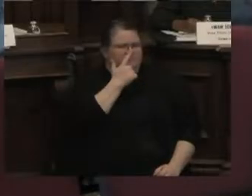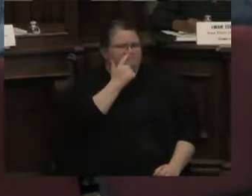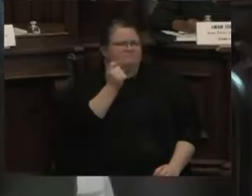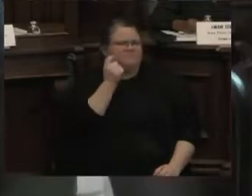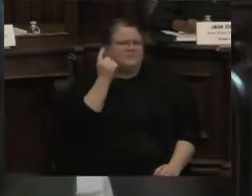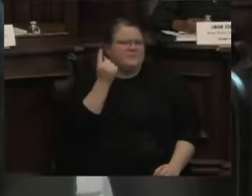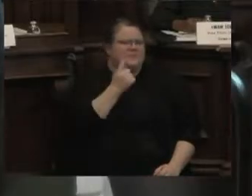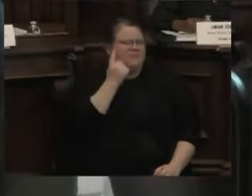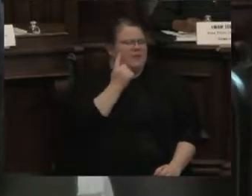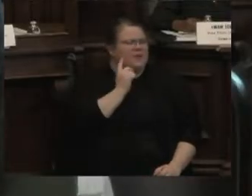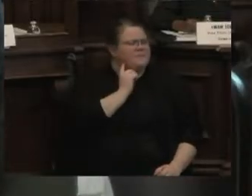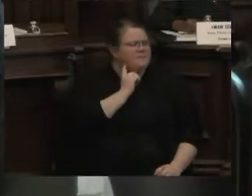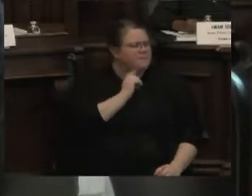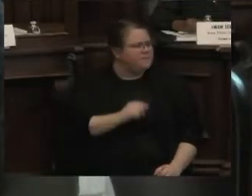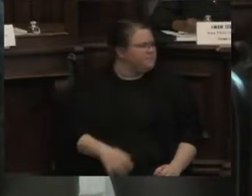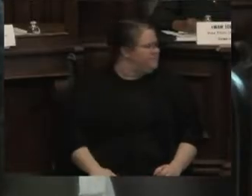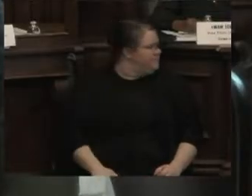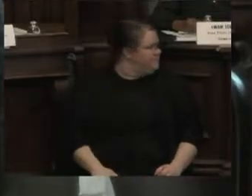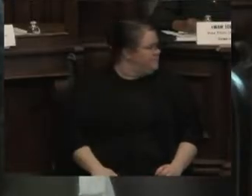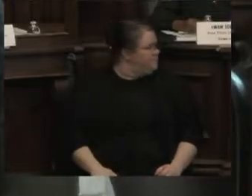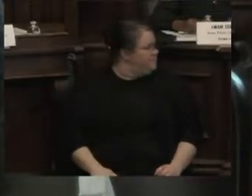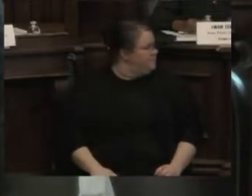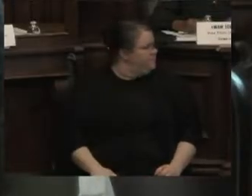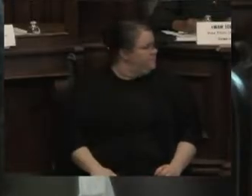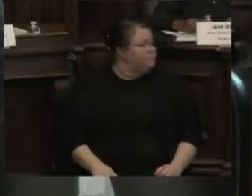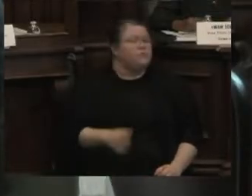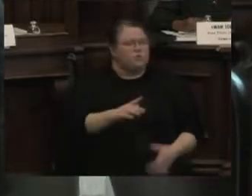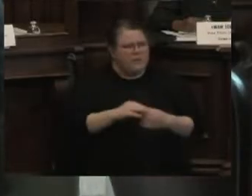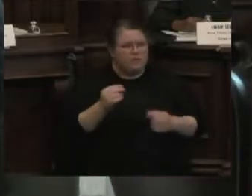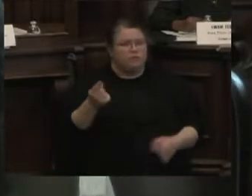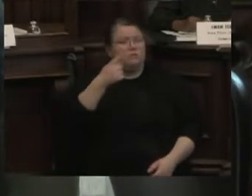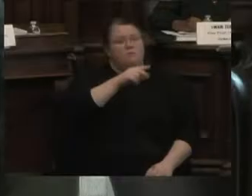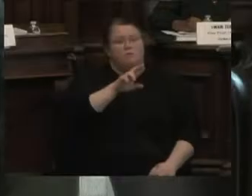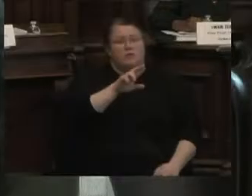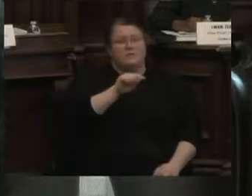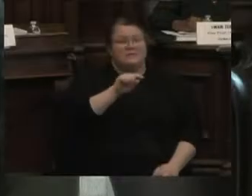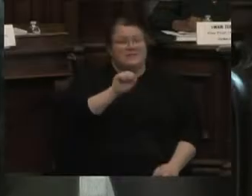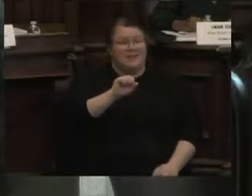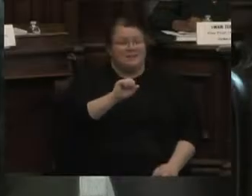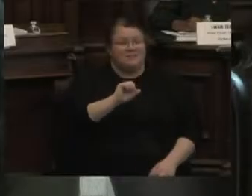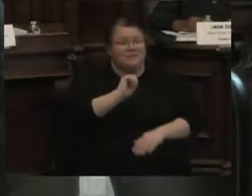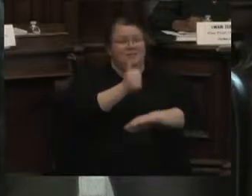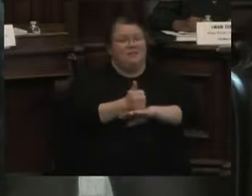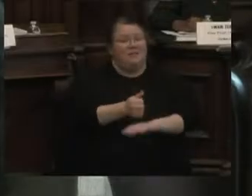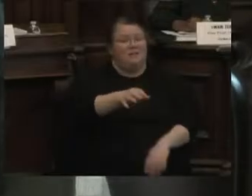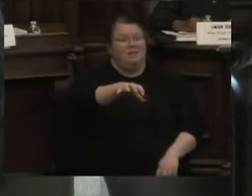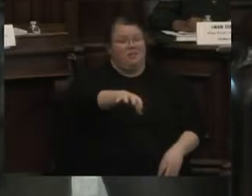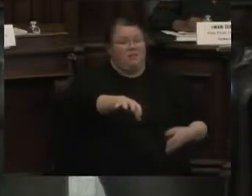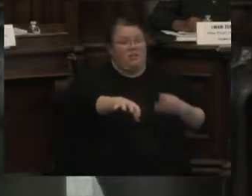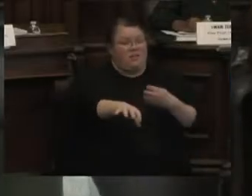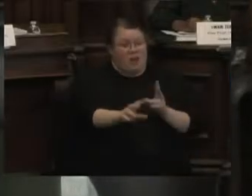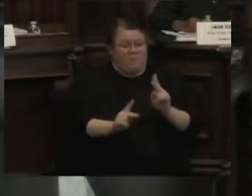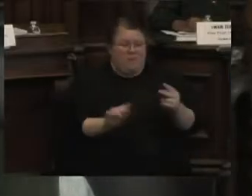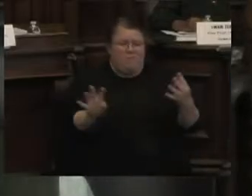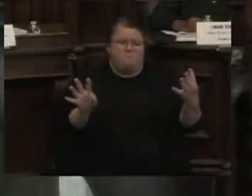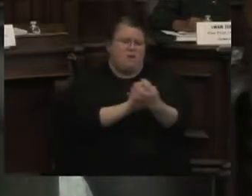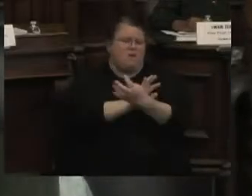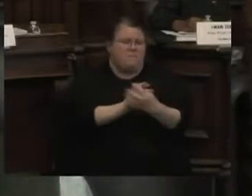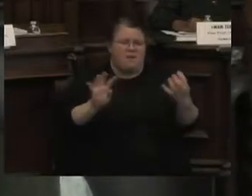that I want that you mentioned that I'm very interested in is